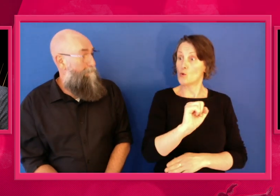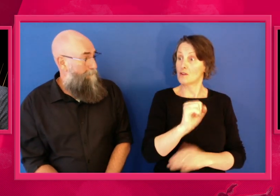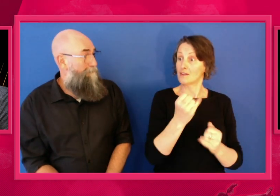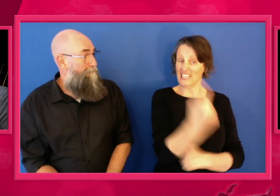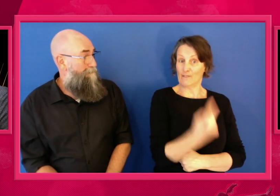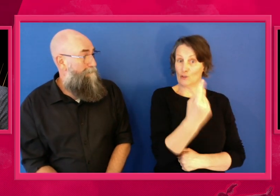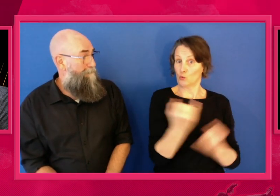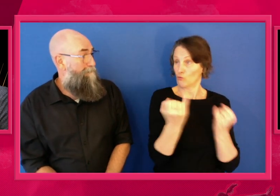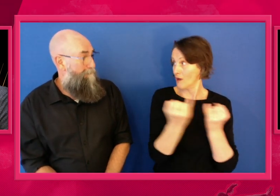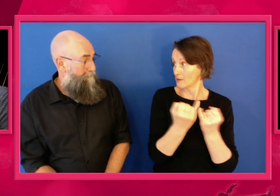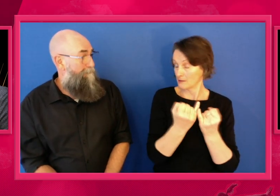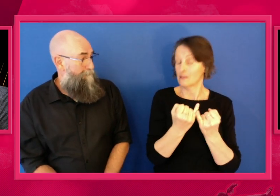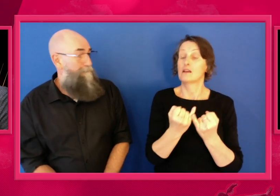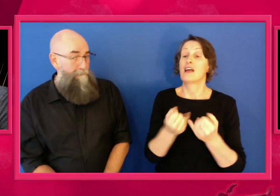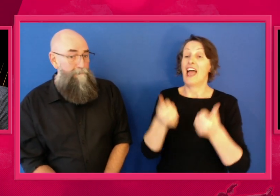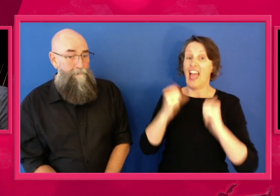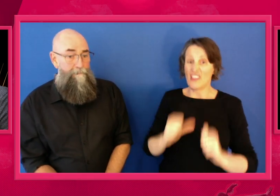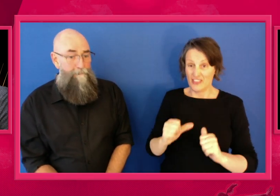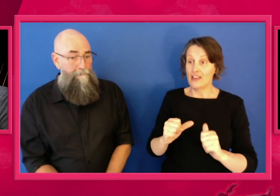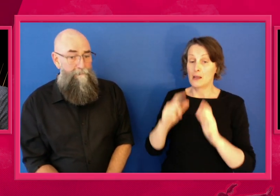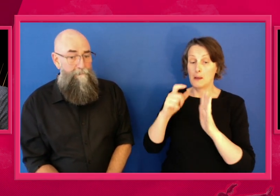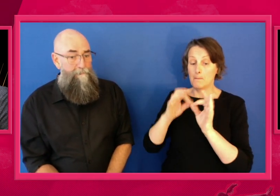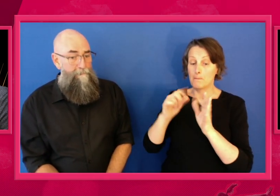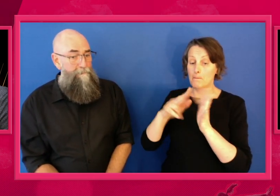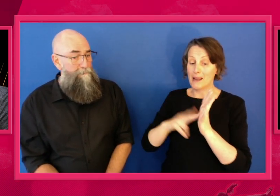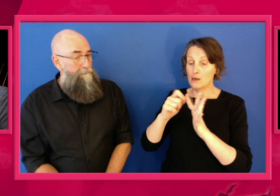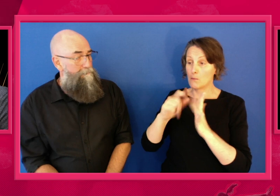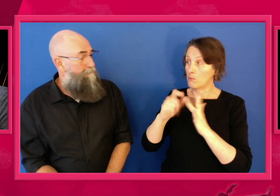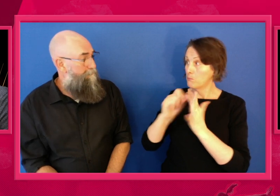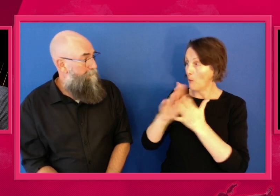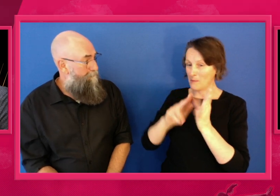51:35, and then to finish it home, Ben Popham, we know how great mates they are out of the